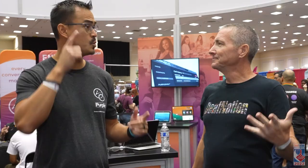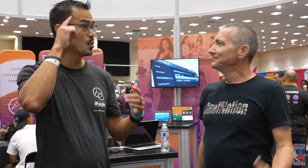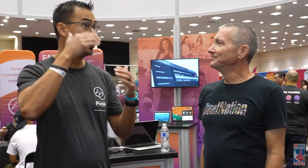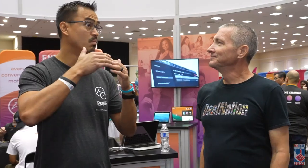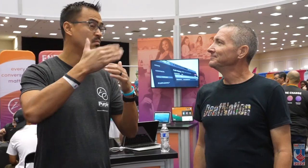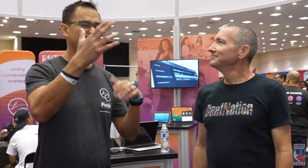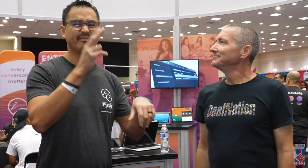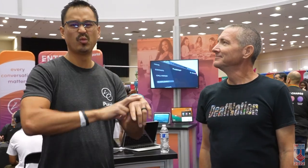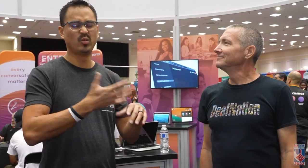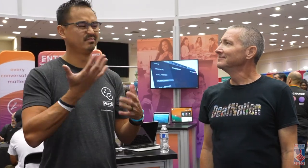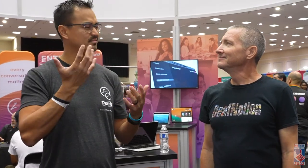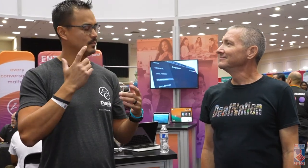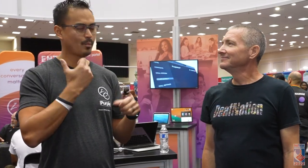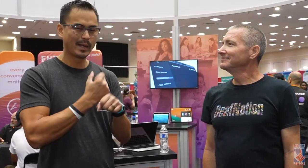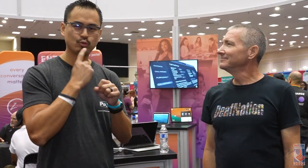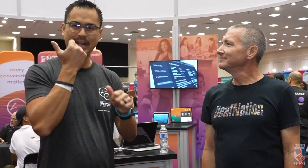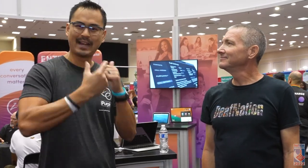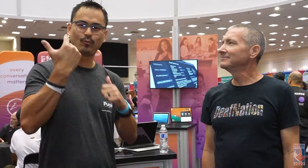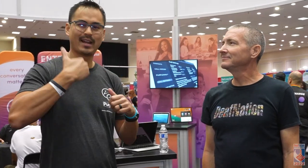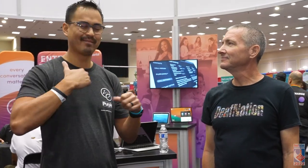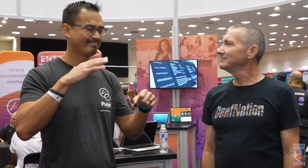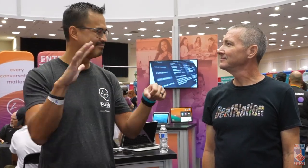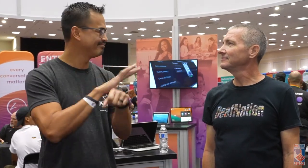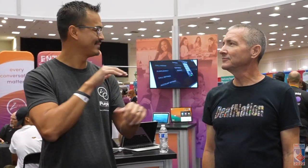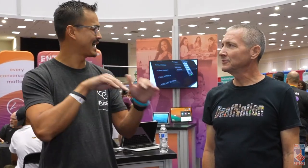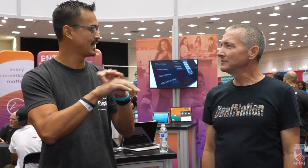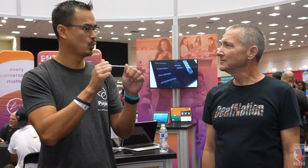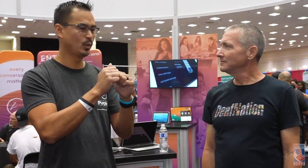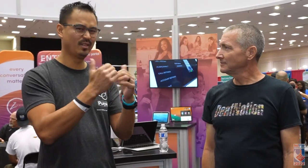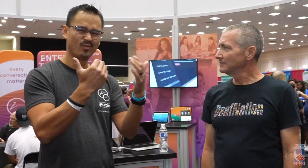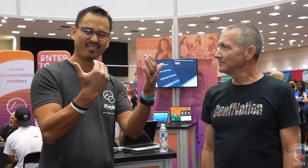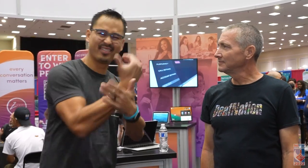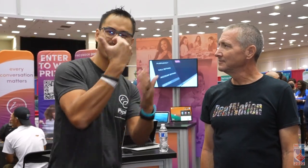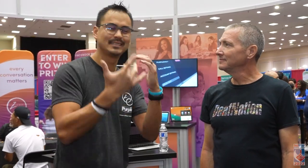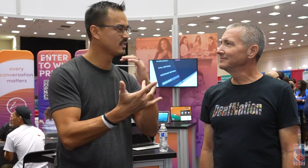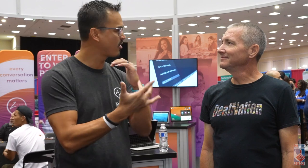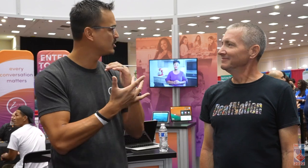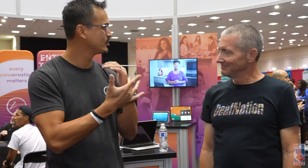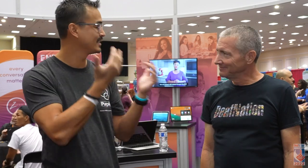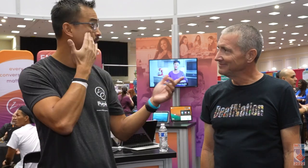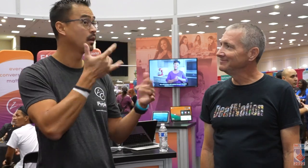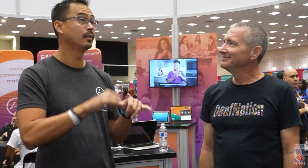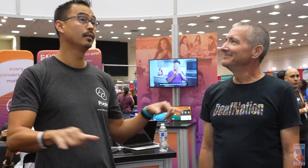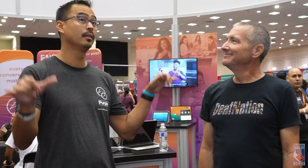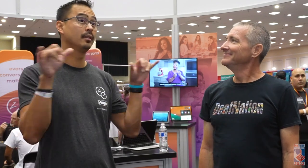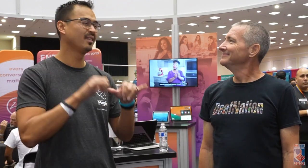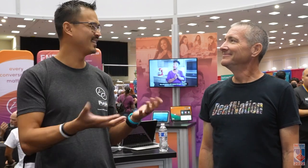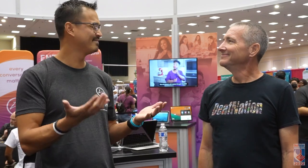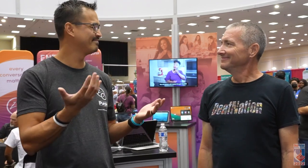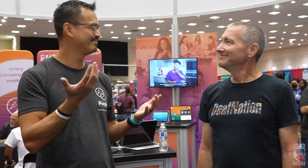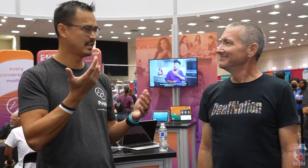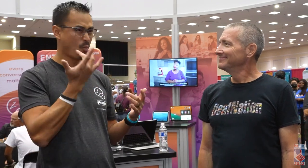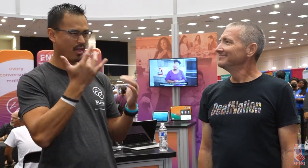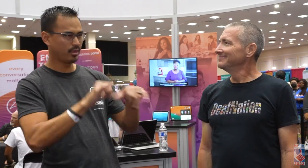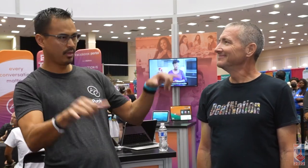Moving forward, of course, we want to make sure everyone has full access with new technology. We don’t want the same old, same old!